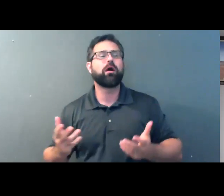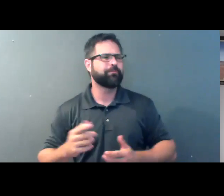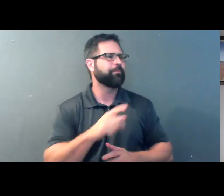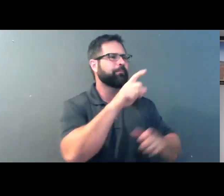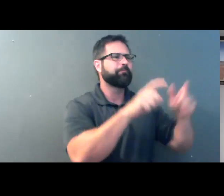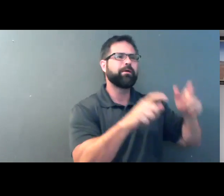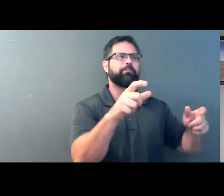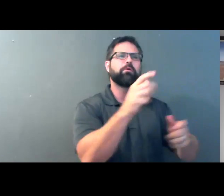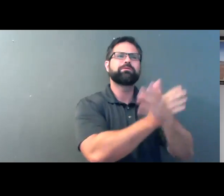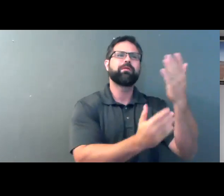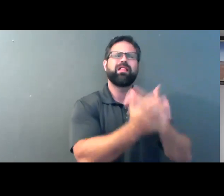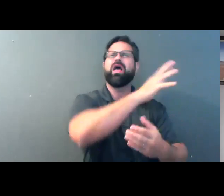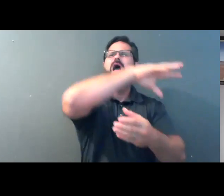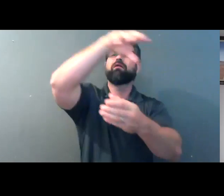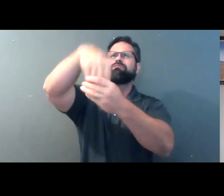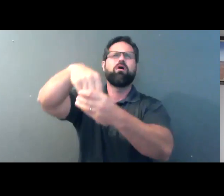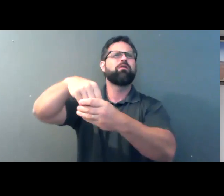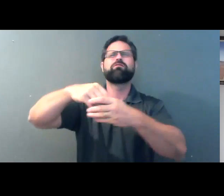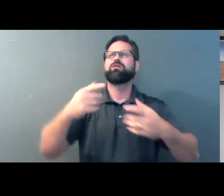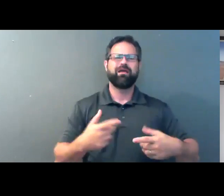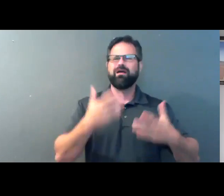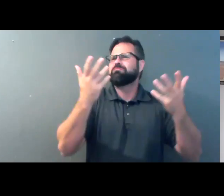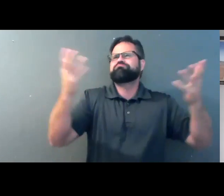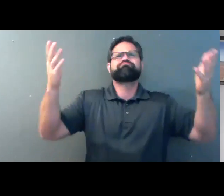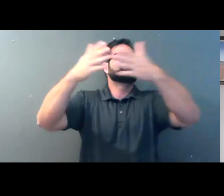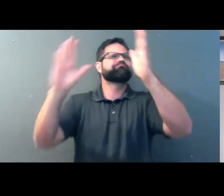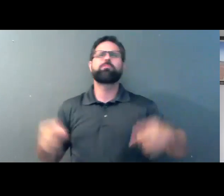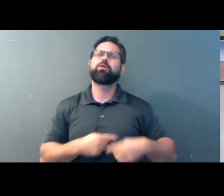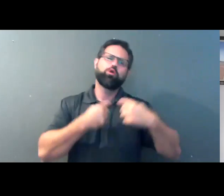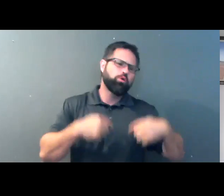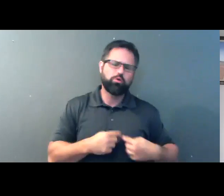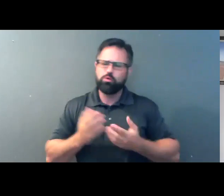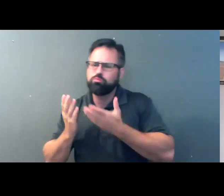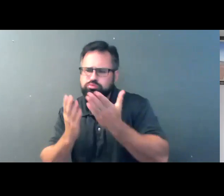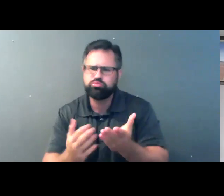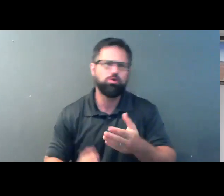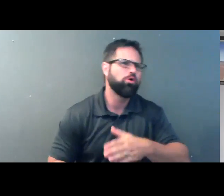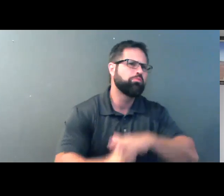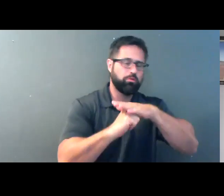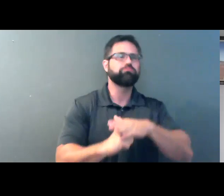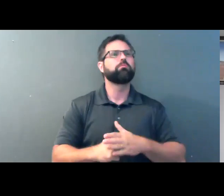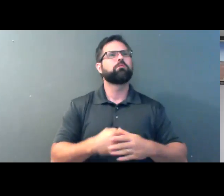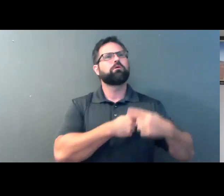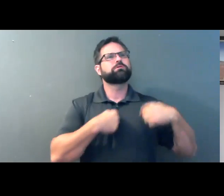action both at a global level and and at a country level and our work plan very much reflects our